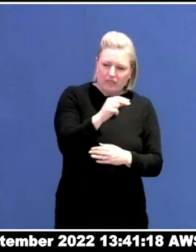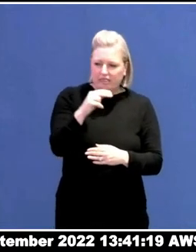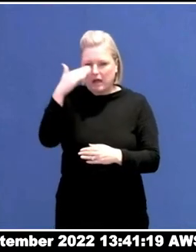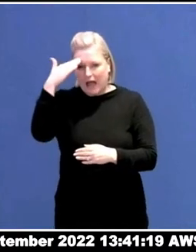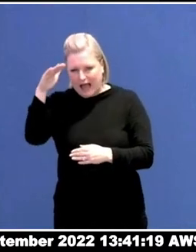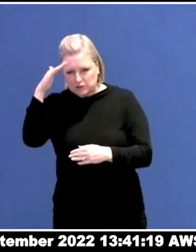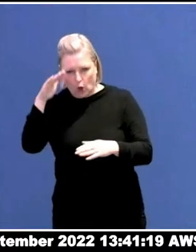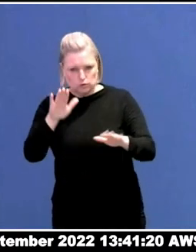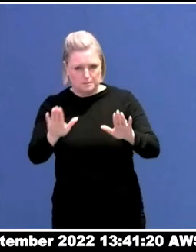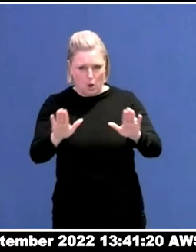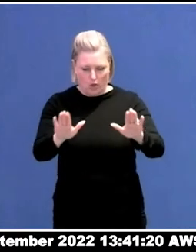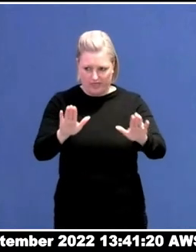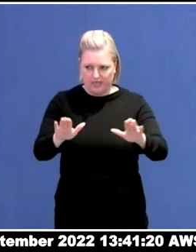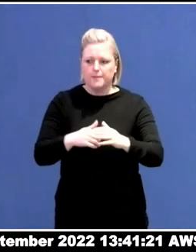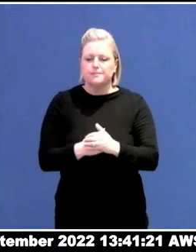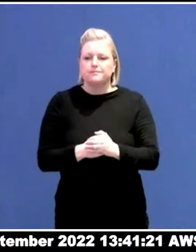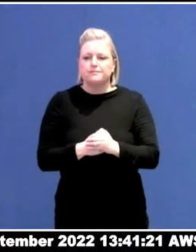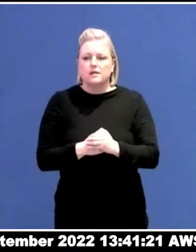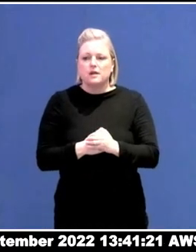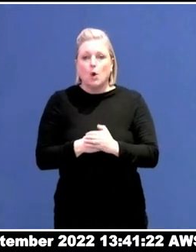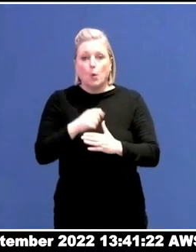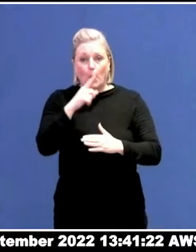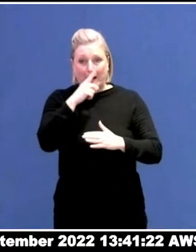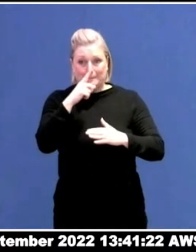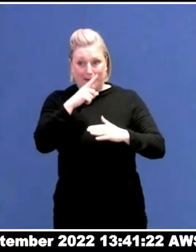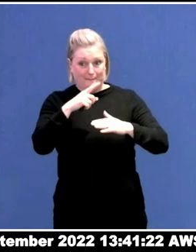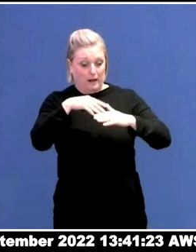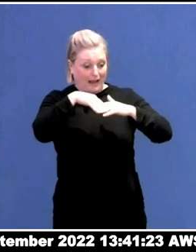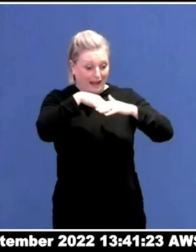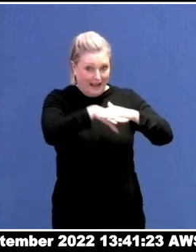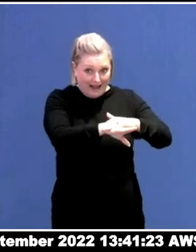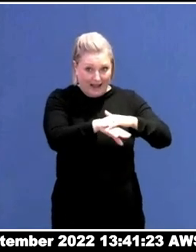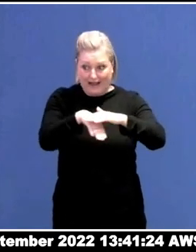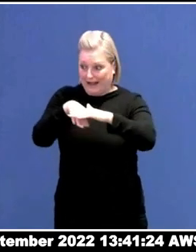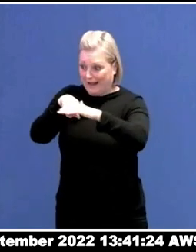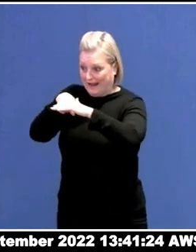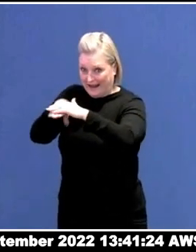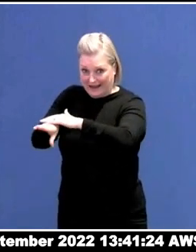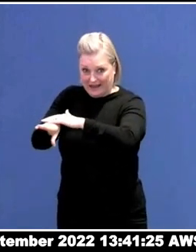week about what would be appropriate screening and assessment of people when they go into custody.